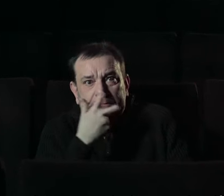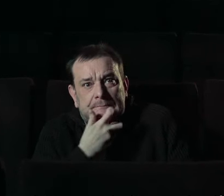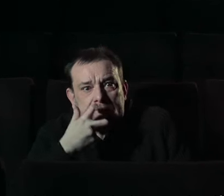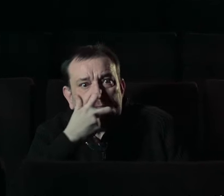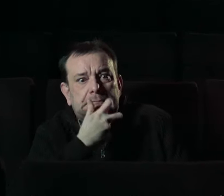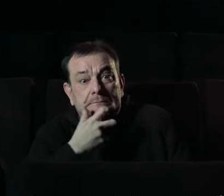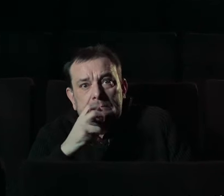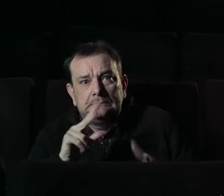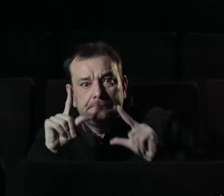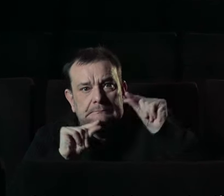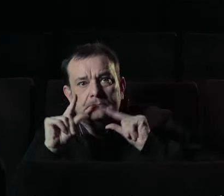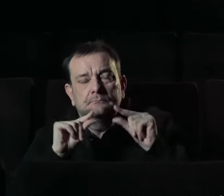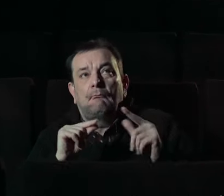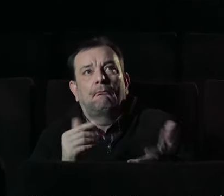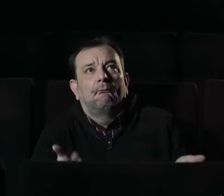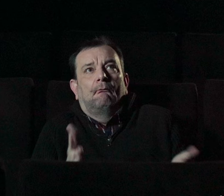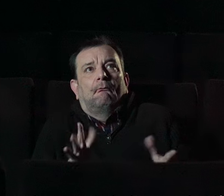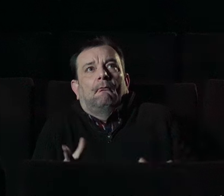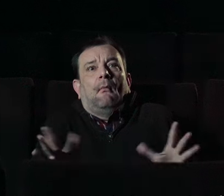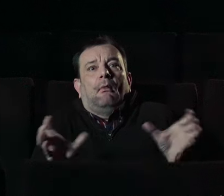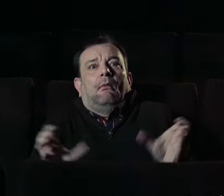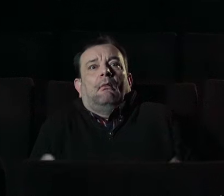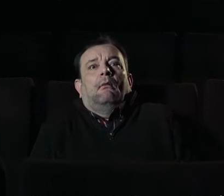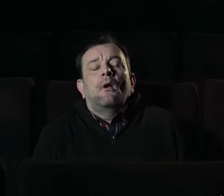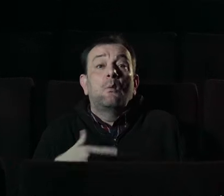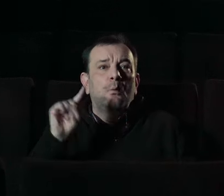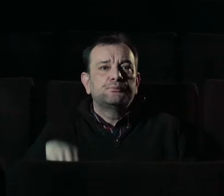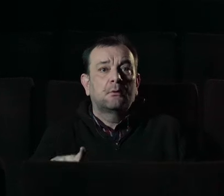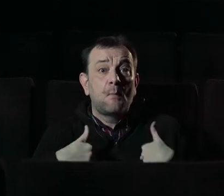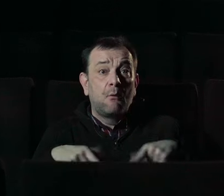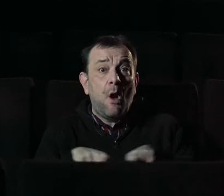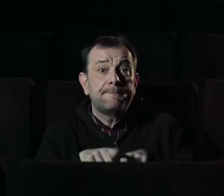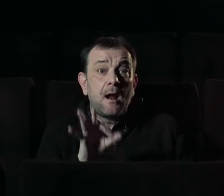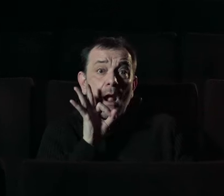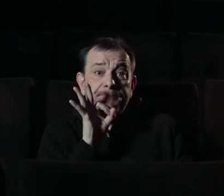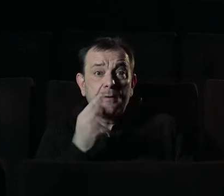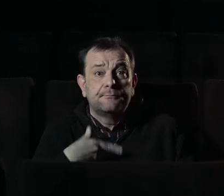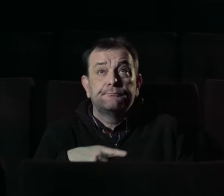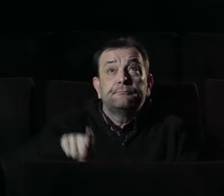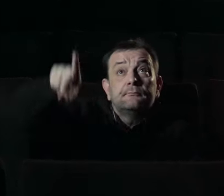so I tried to read lips but they were completely freaking out. So I did like the children,